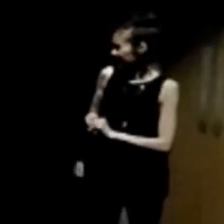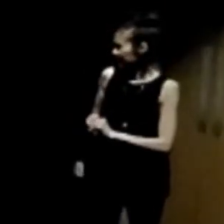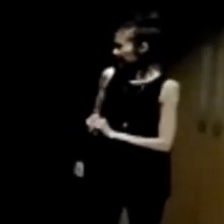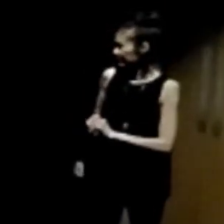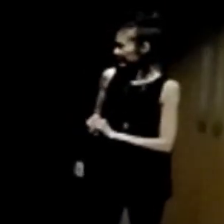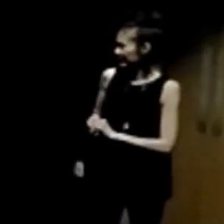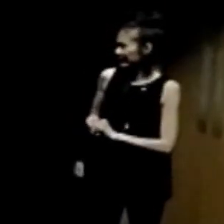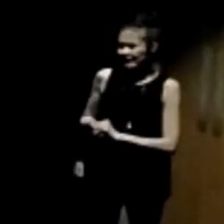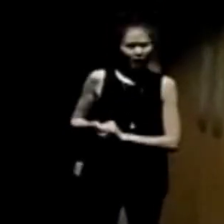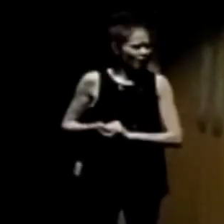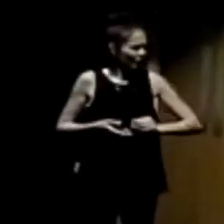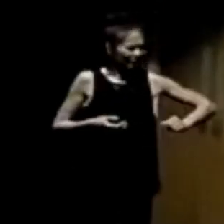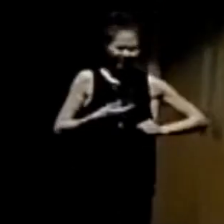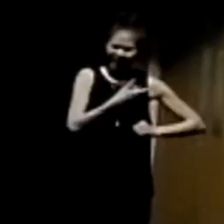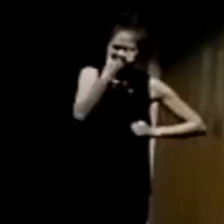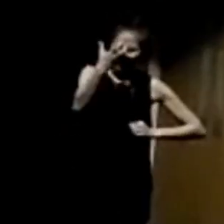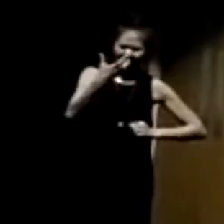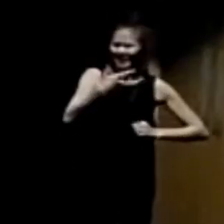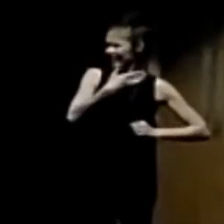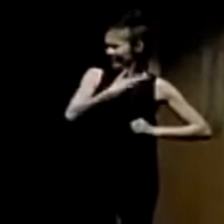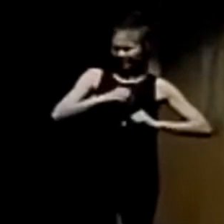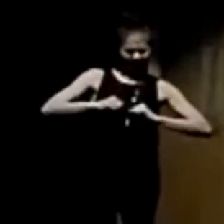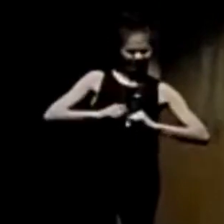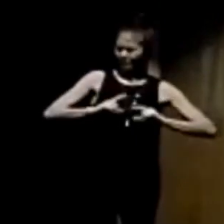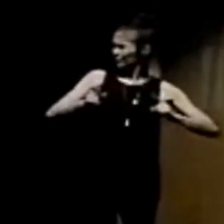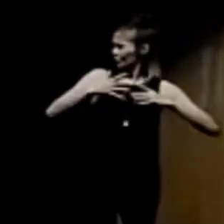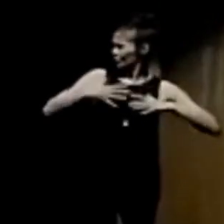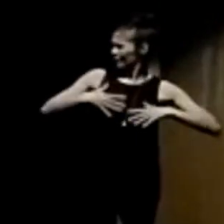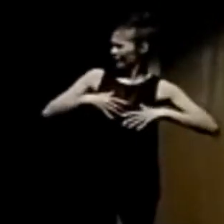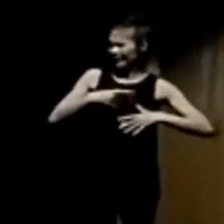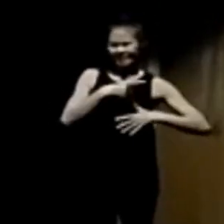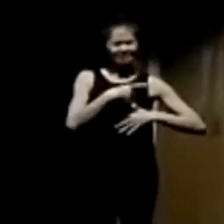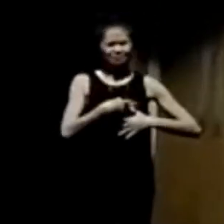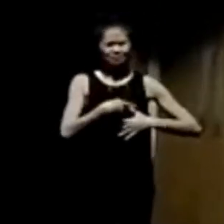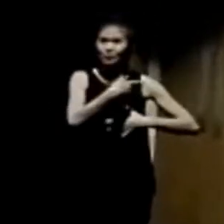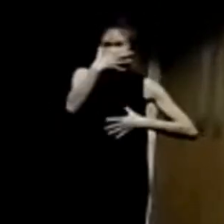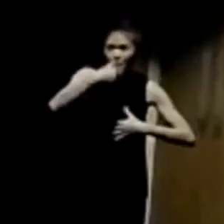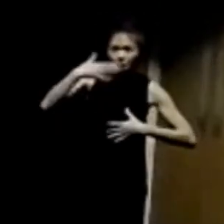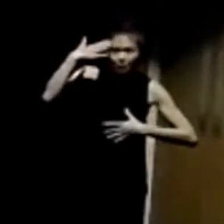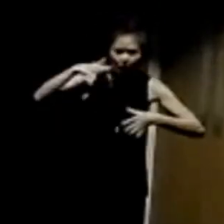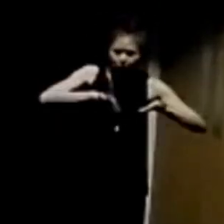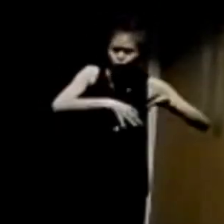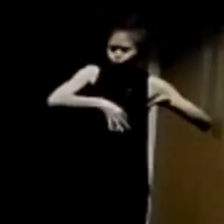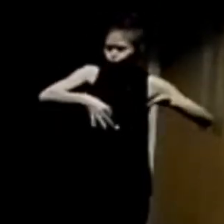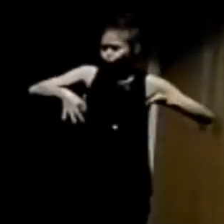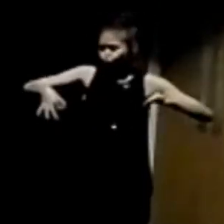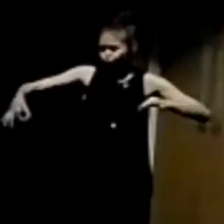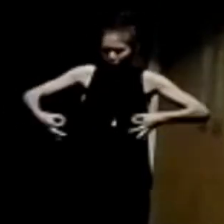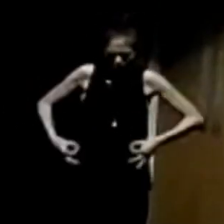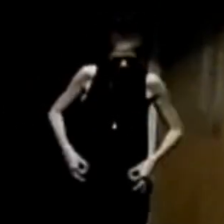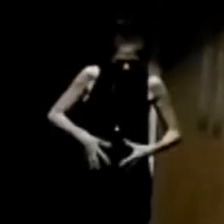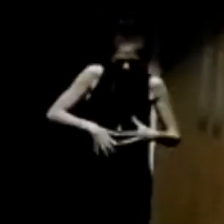Oh, what's he wearing? It's that old thing that mummy made him. It's old and tatty.